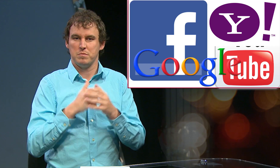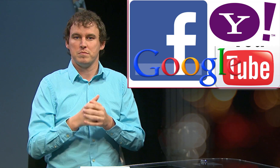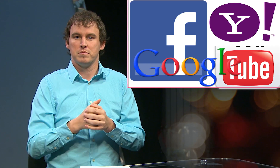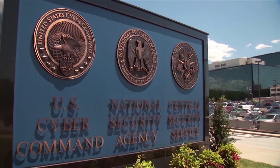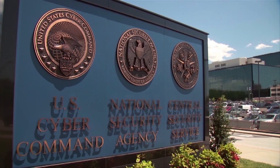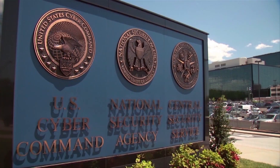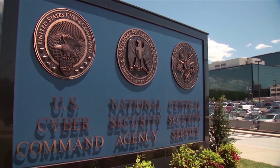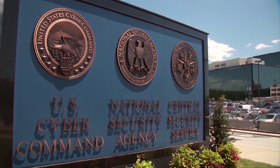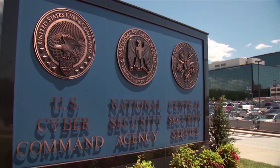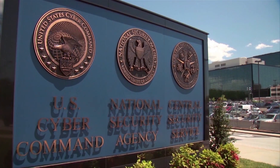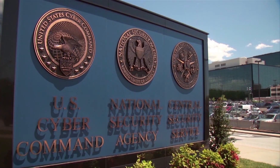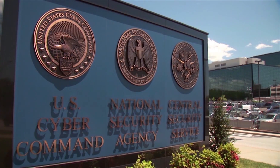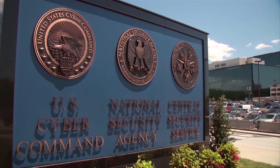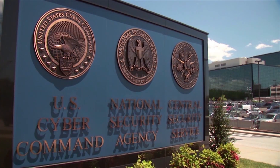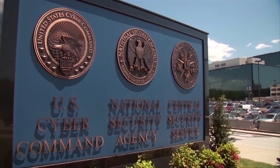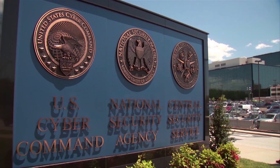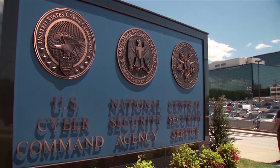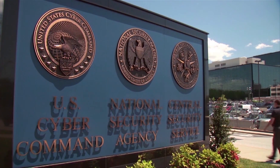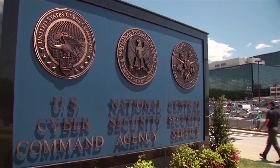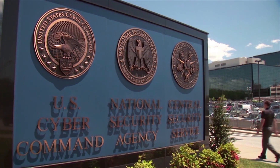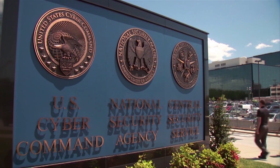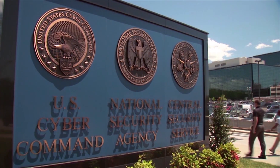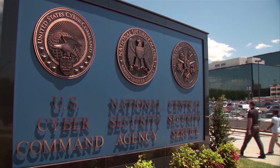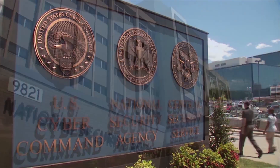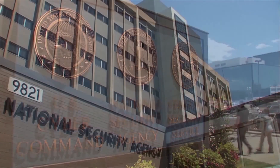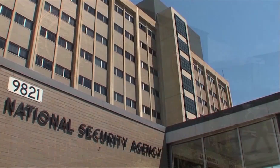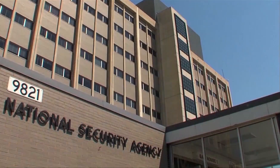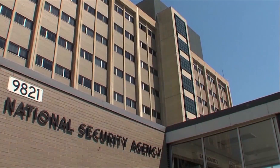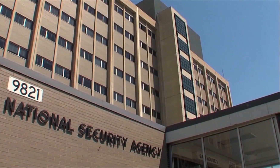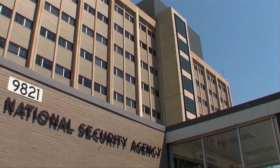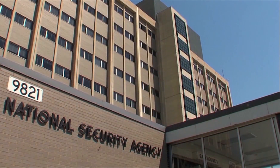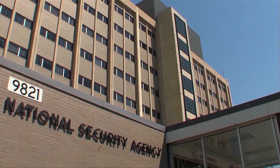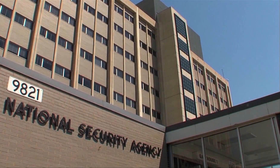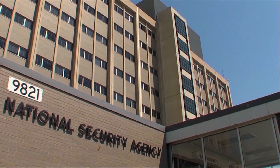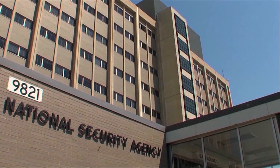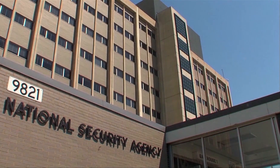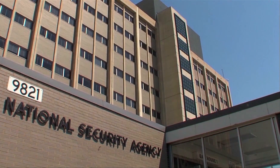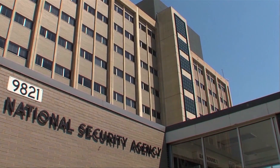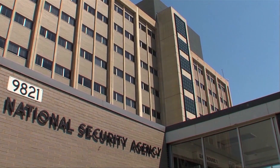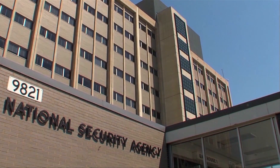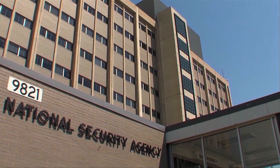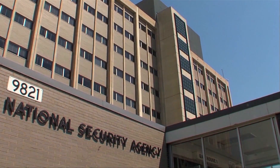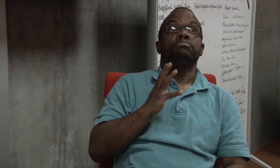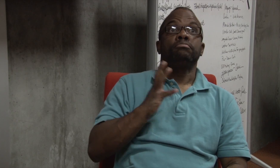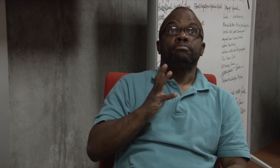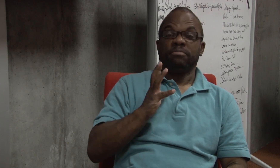THEIR SITES AND EXPERTS SUGGEST YOU CHANGE YOUR ACCOUNT PASSWORDS IMMEDIATELY.